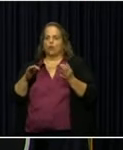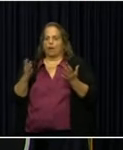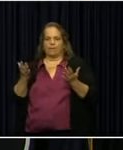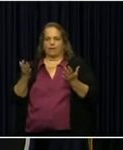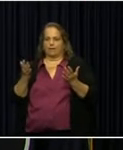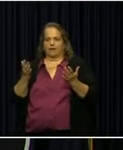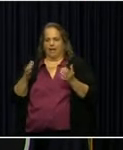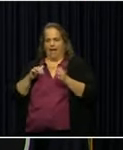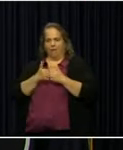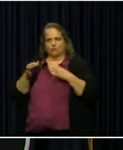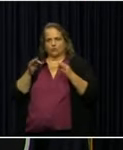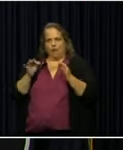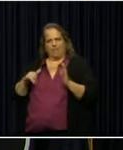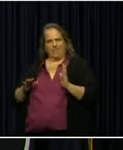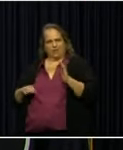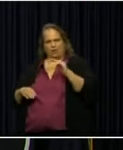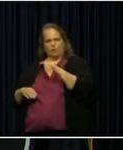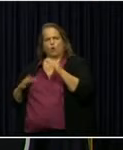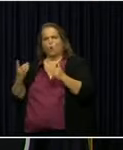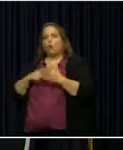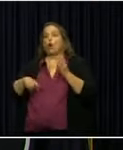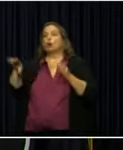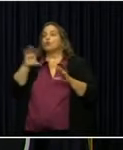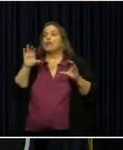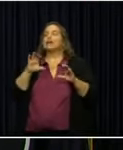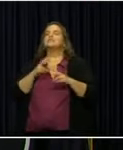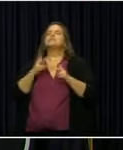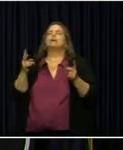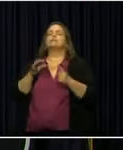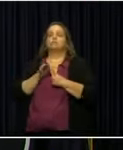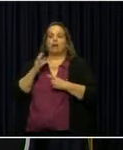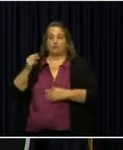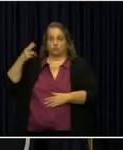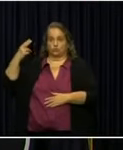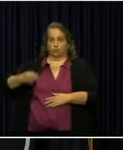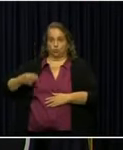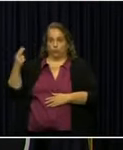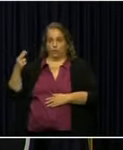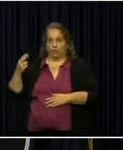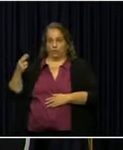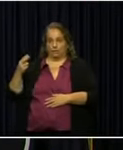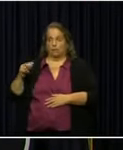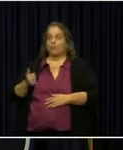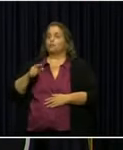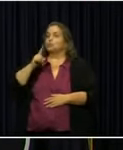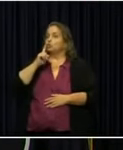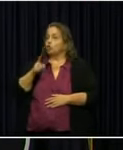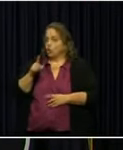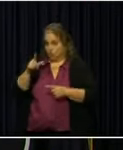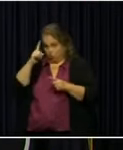IMAGINATION WILL OFTEN CARRY US TO WORLDS THAT NEVER WERE. BUT WITHOUT THEM, WE GO